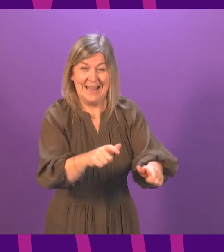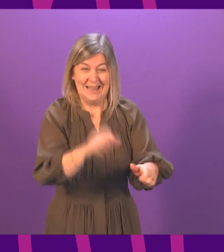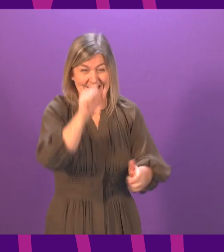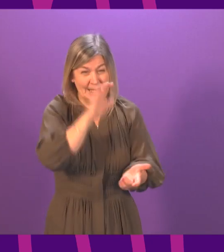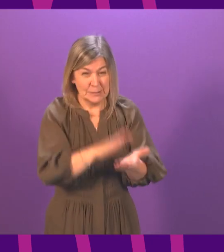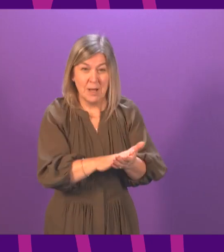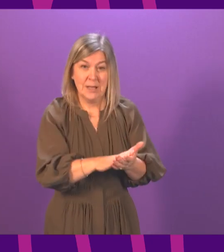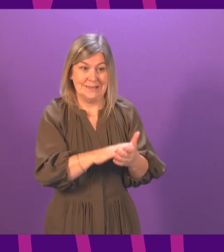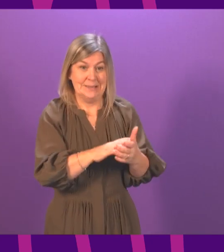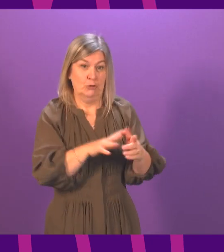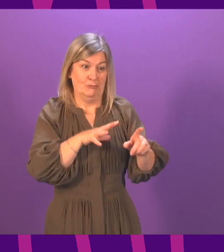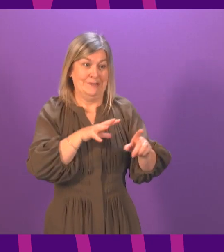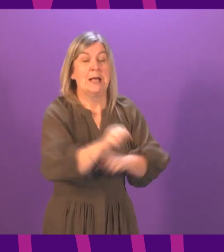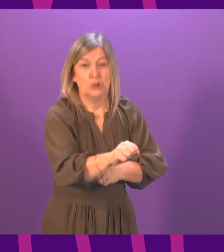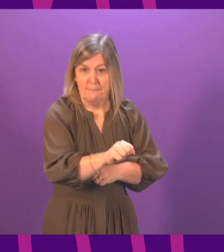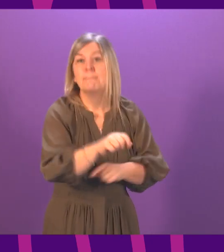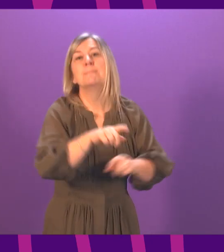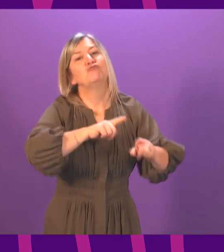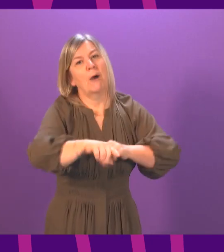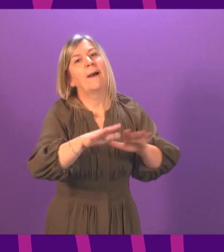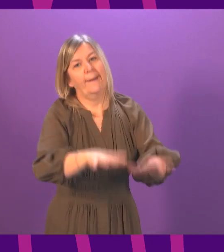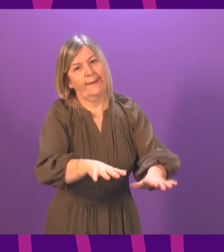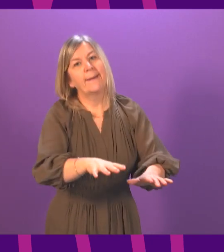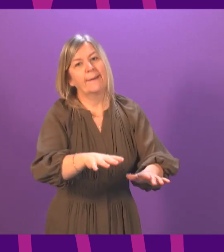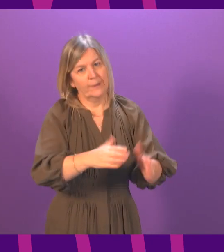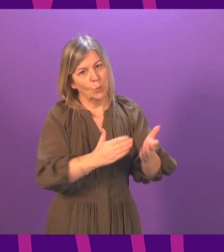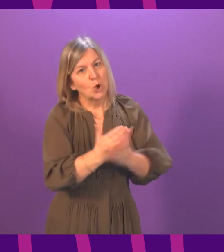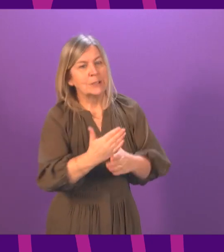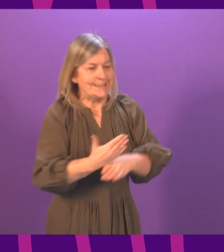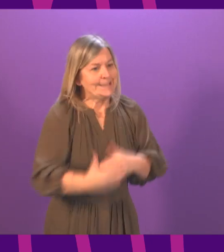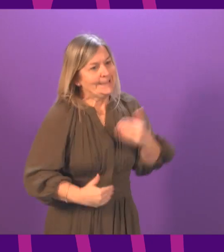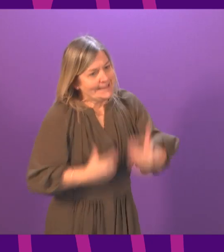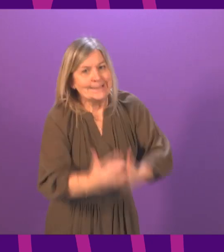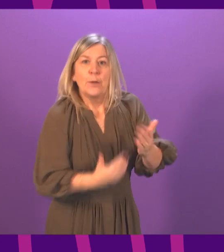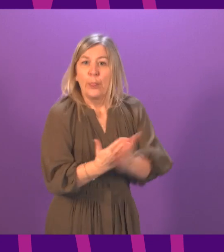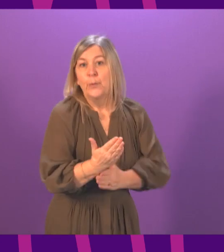quickly as possible, given the on-going challenges around infection prevention and control.